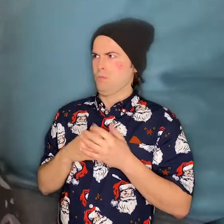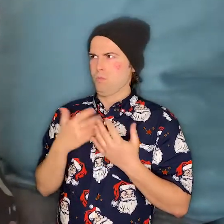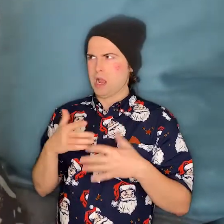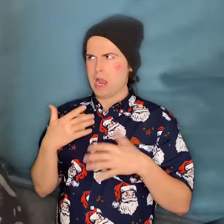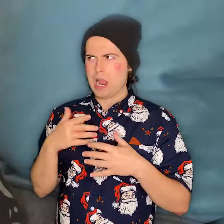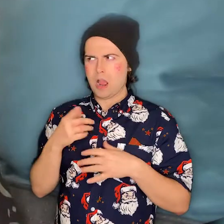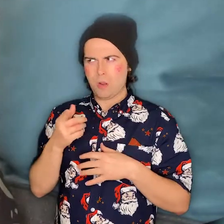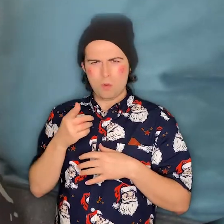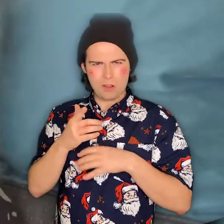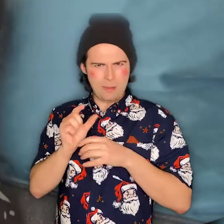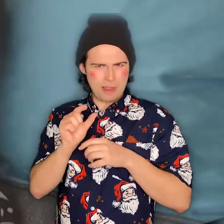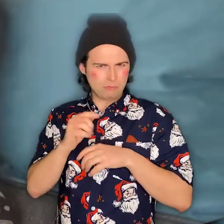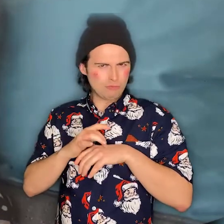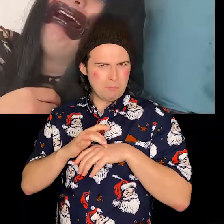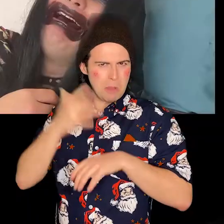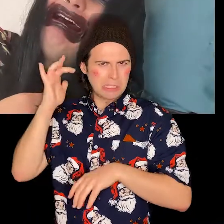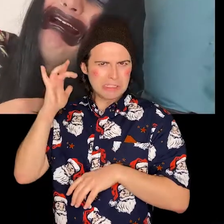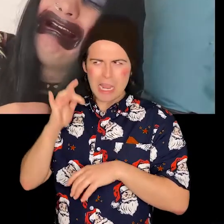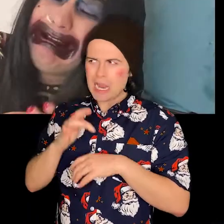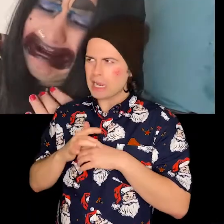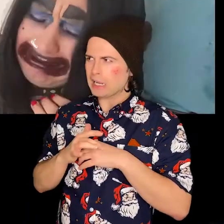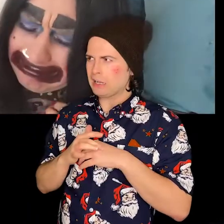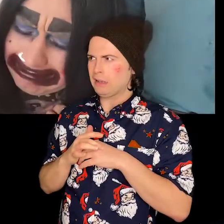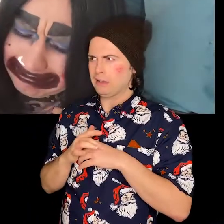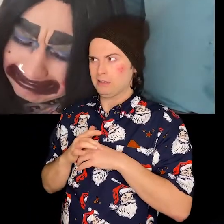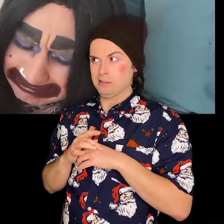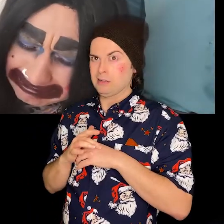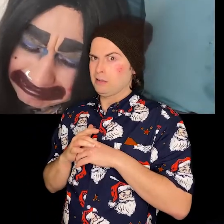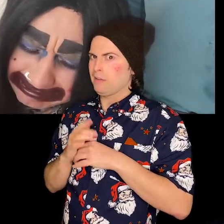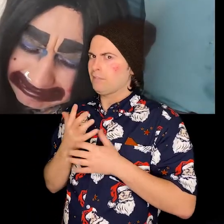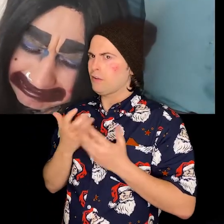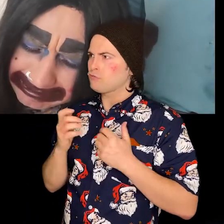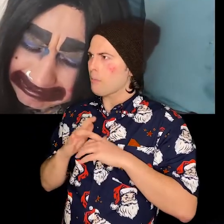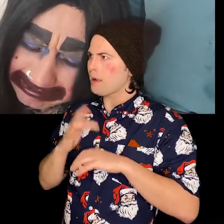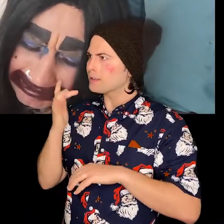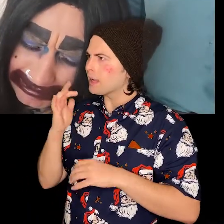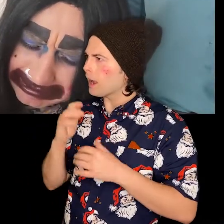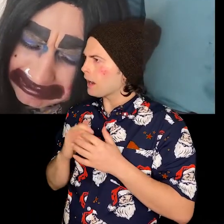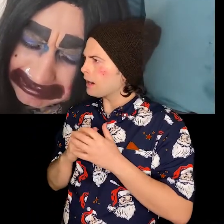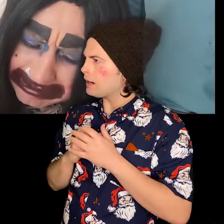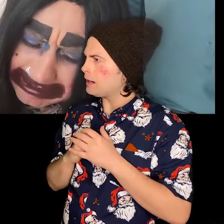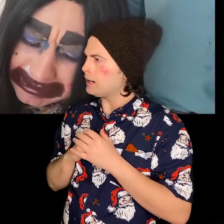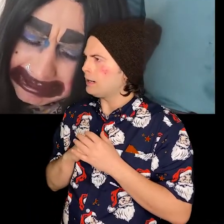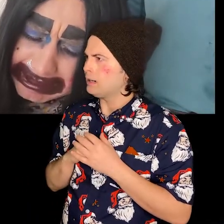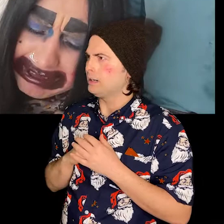Carina – Just go Cinderella – I’ll go pack then,